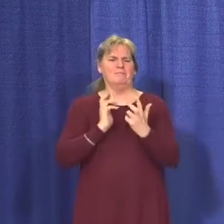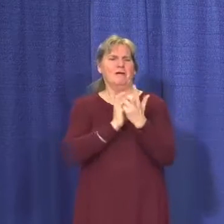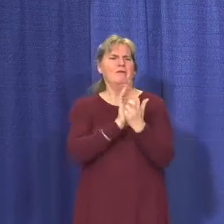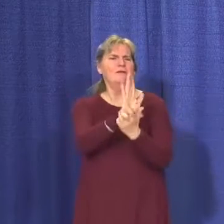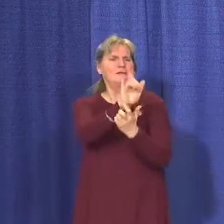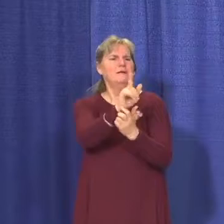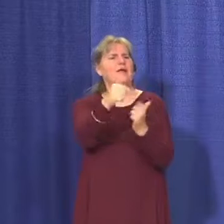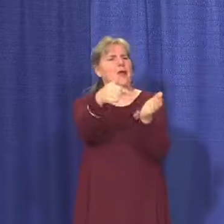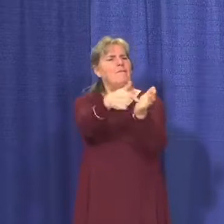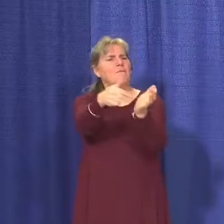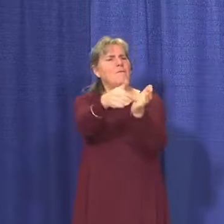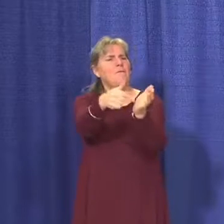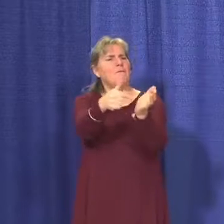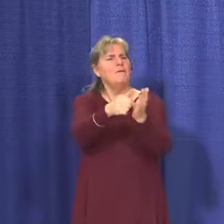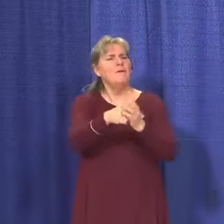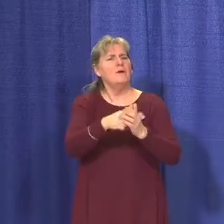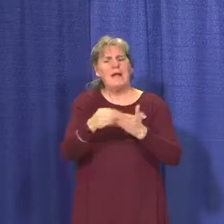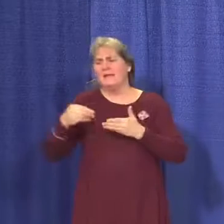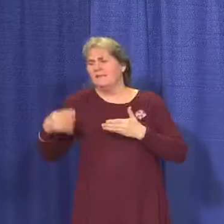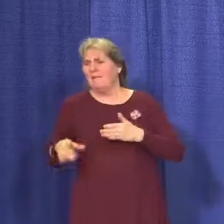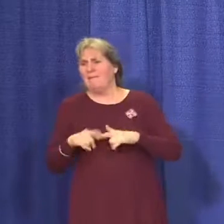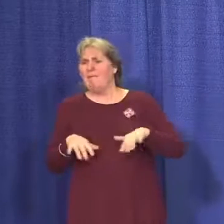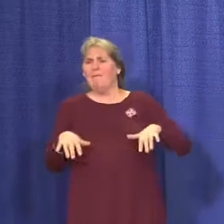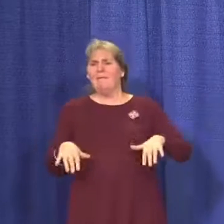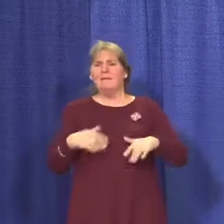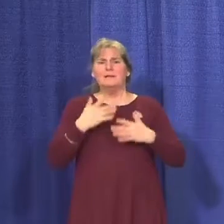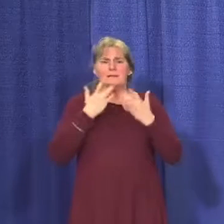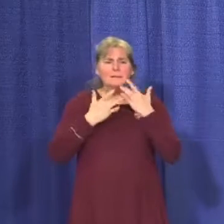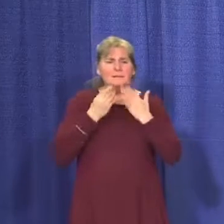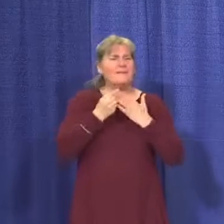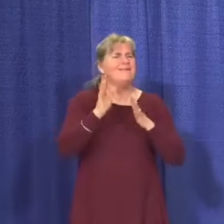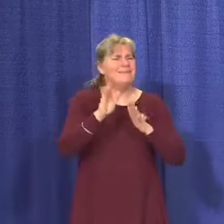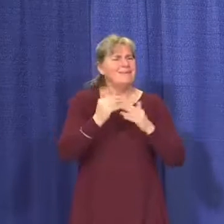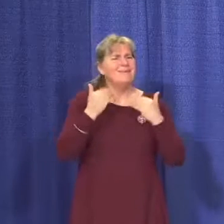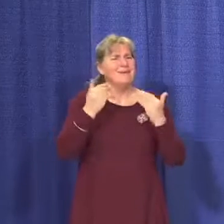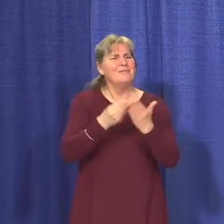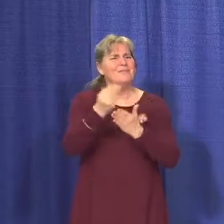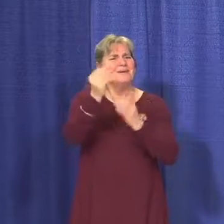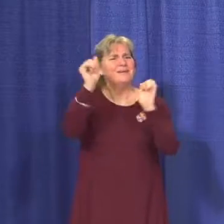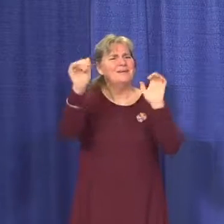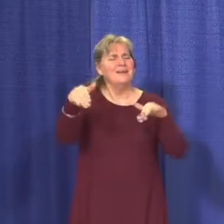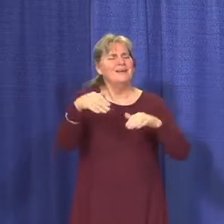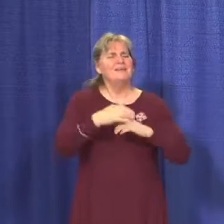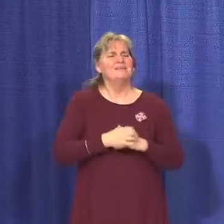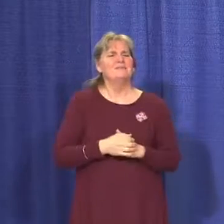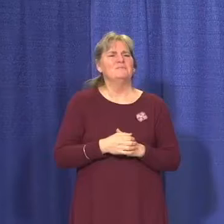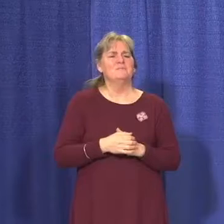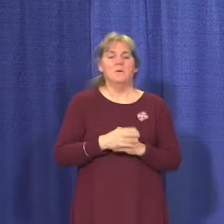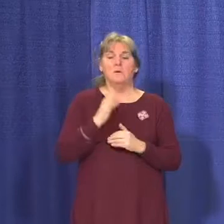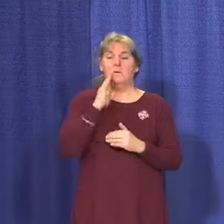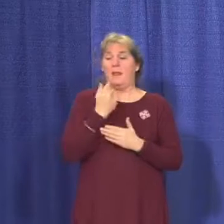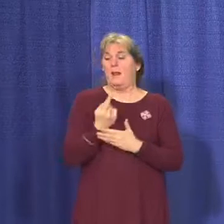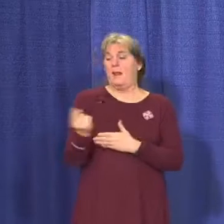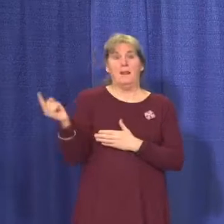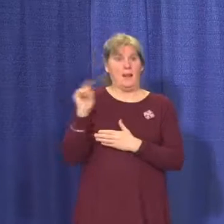that they can afford. I would like to just reflect for a moment on the announcement last week in collaboration with